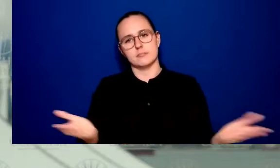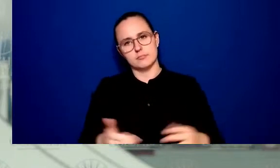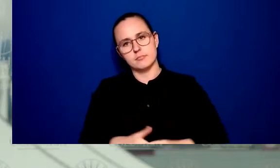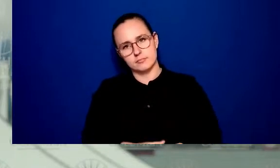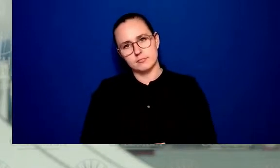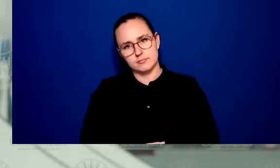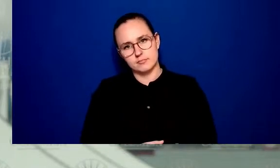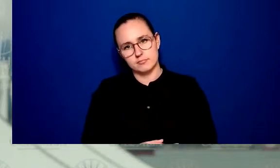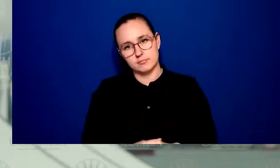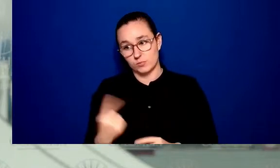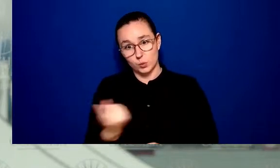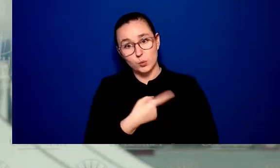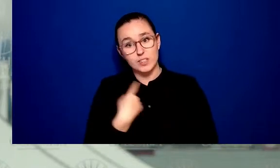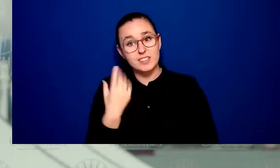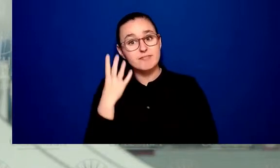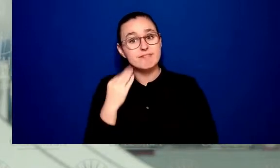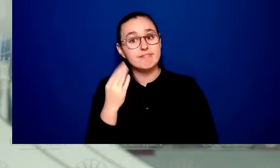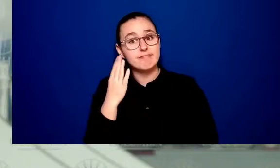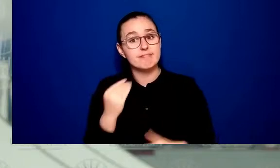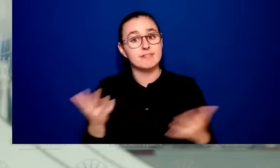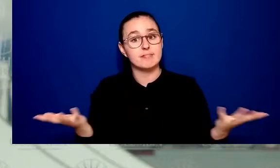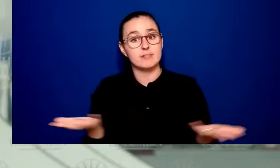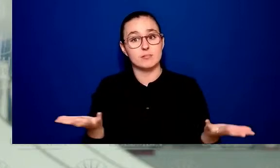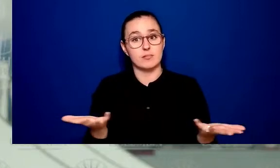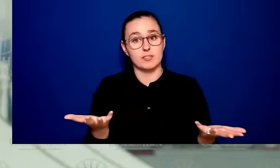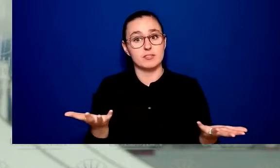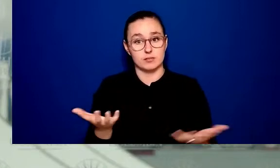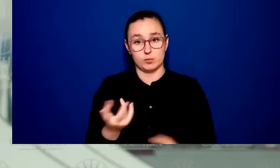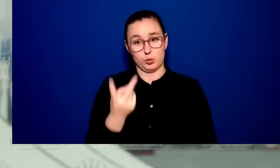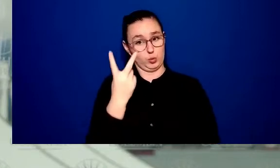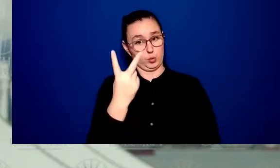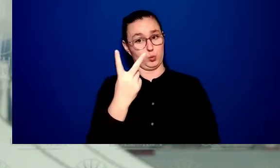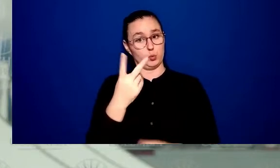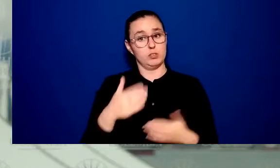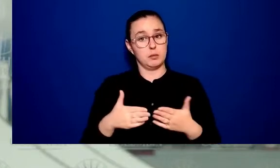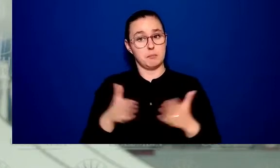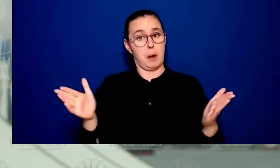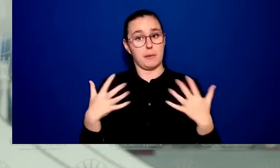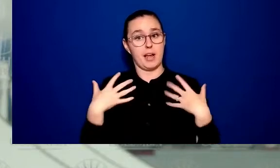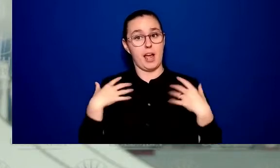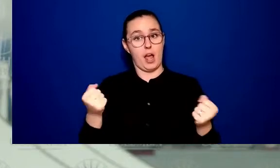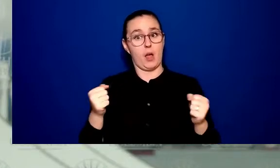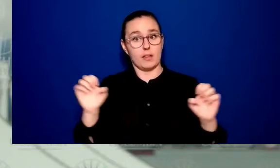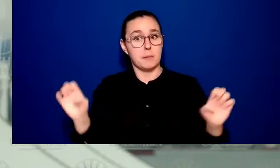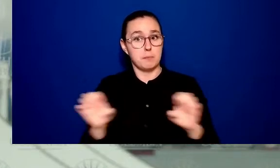dedication that we have come to expect from them. In fact that